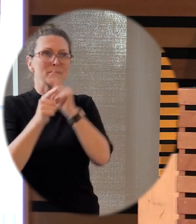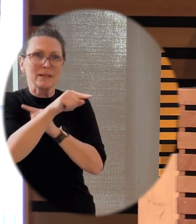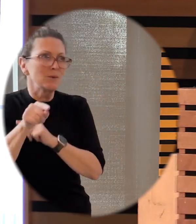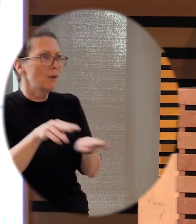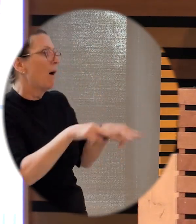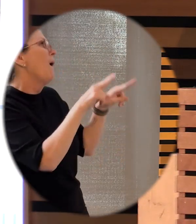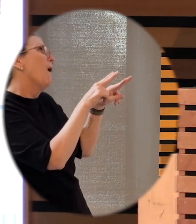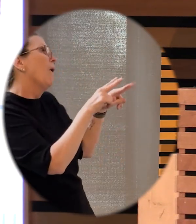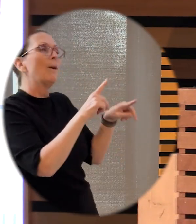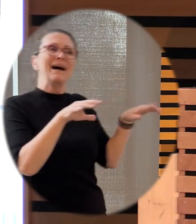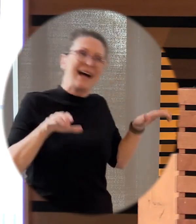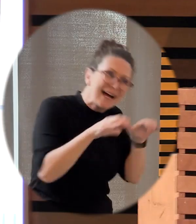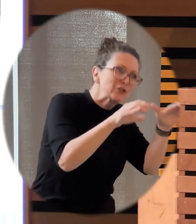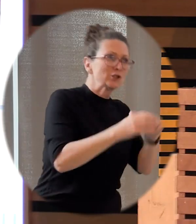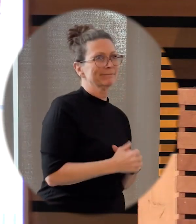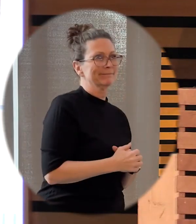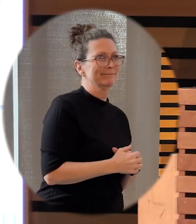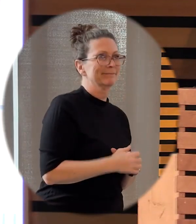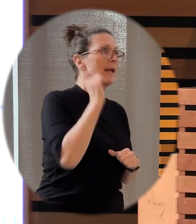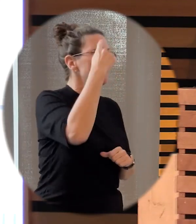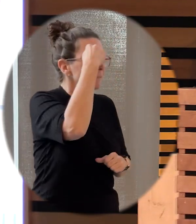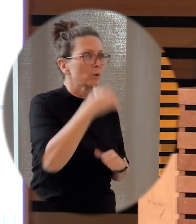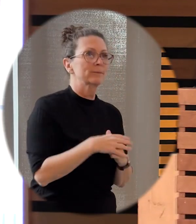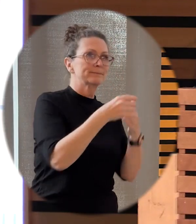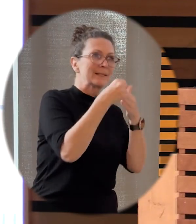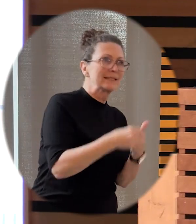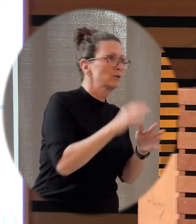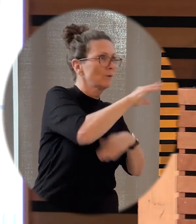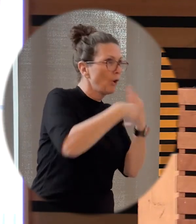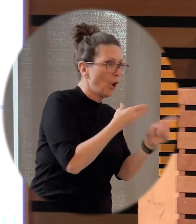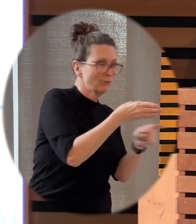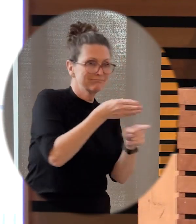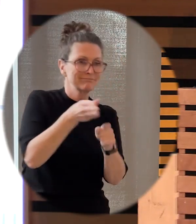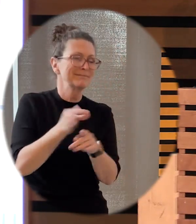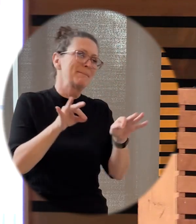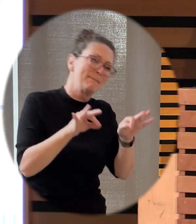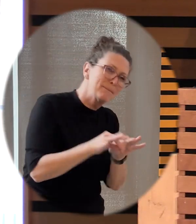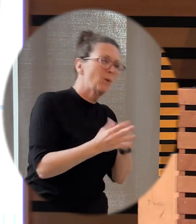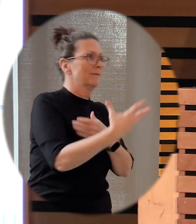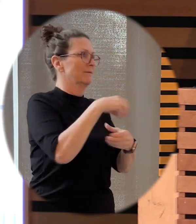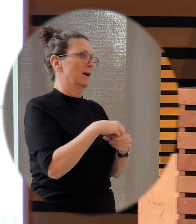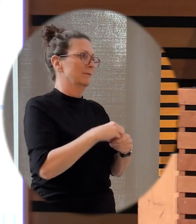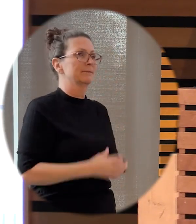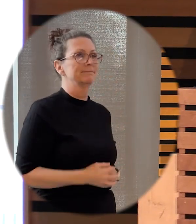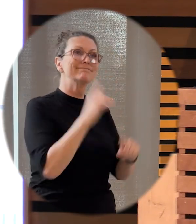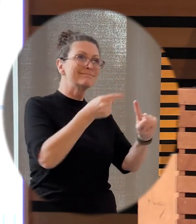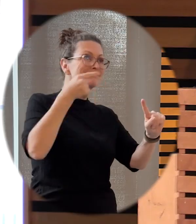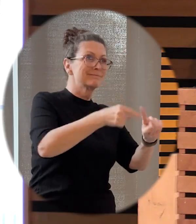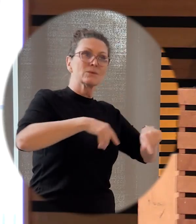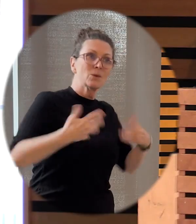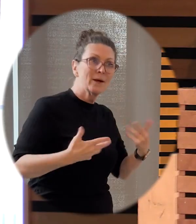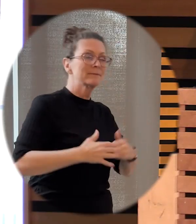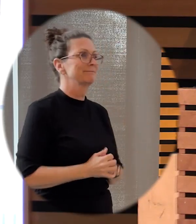employers, leaders, and organizations across all sectors. At the end of the day, it's beyond time